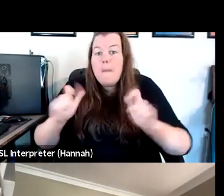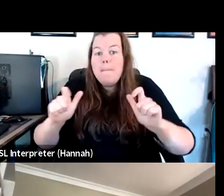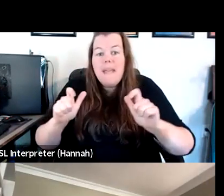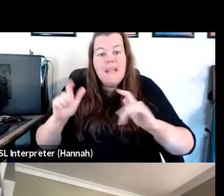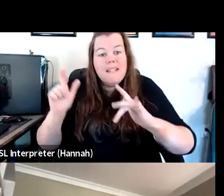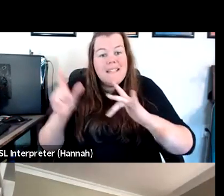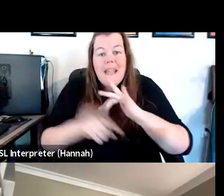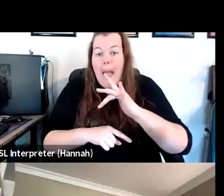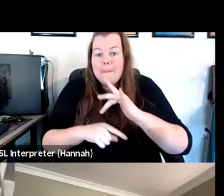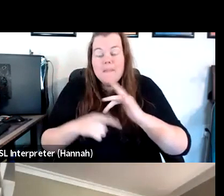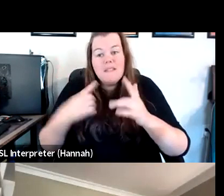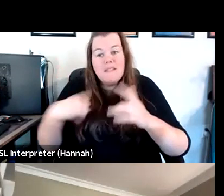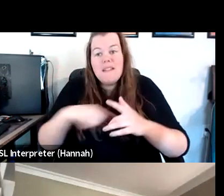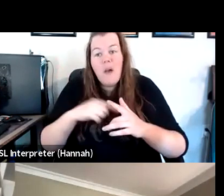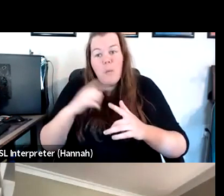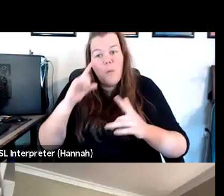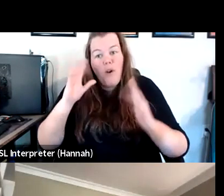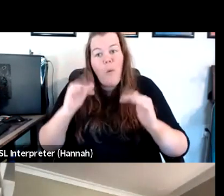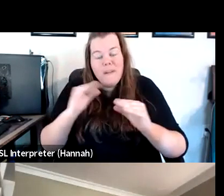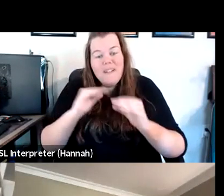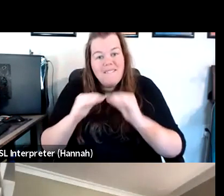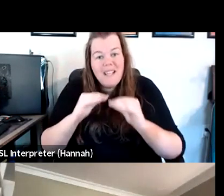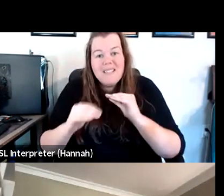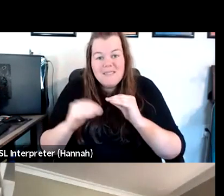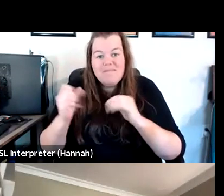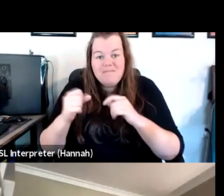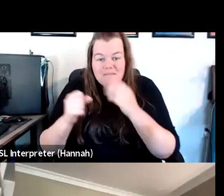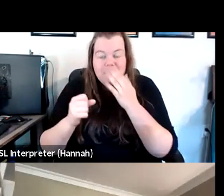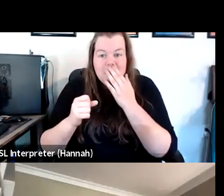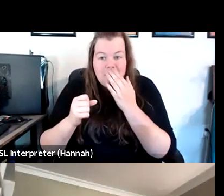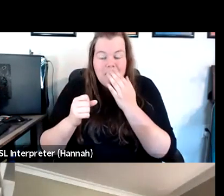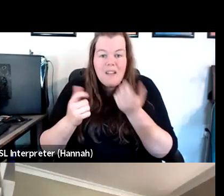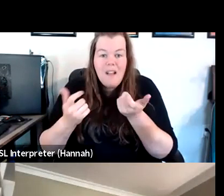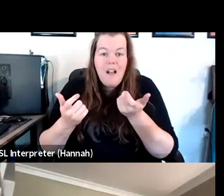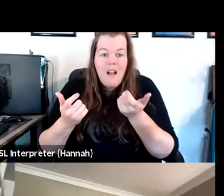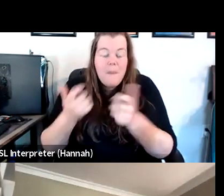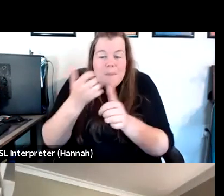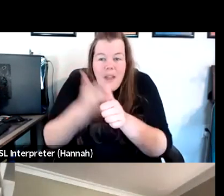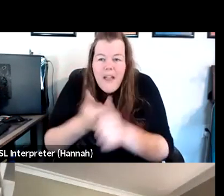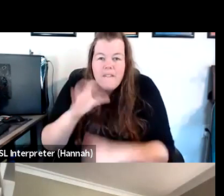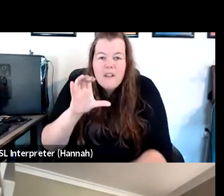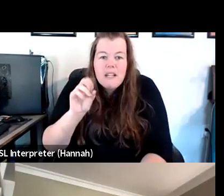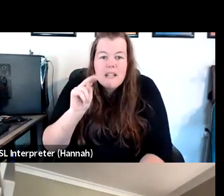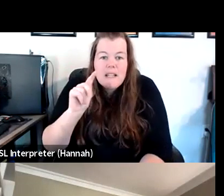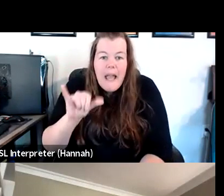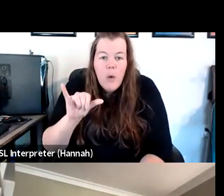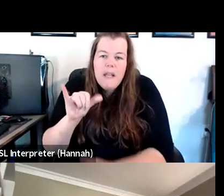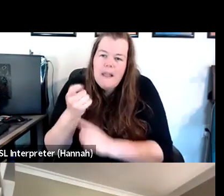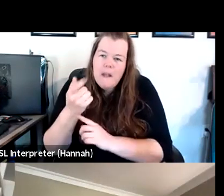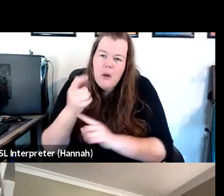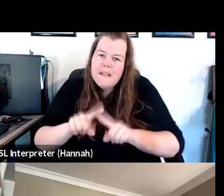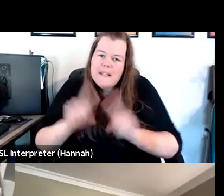that we're hoping to fix um so every county uh functions differently in the way they handle